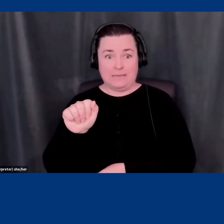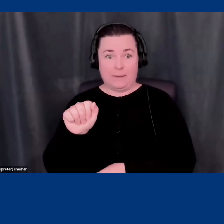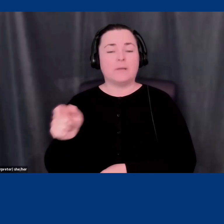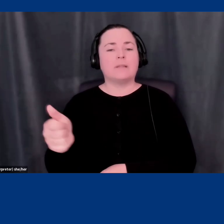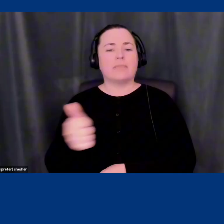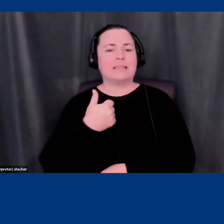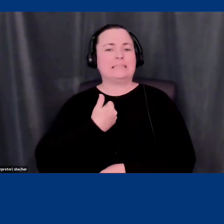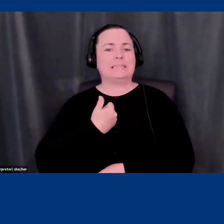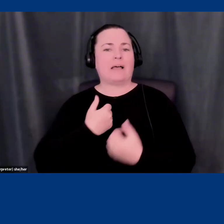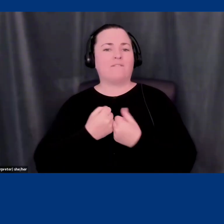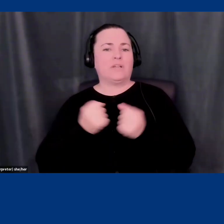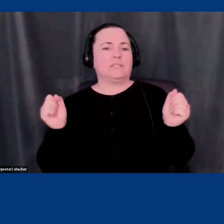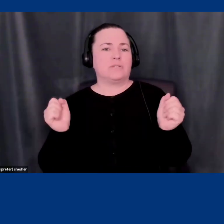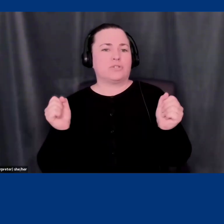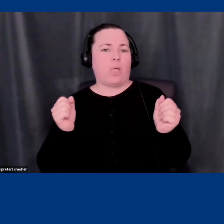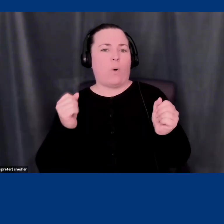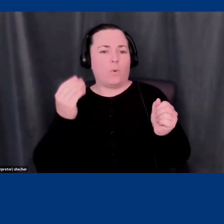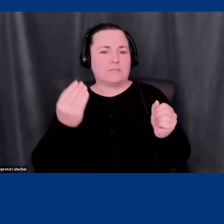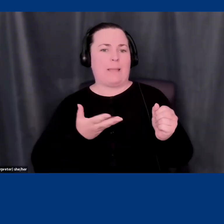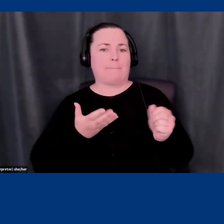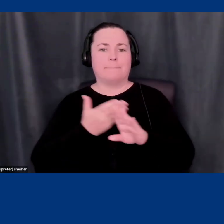even meeting for the initial interaction.